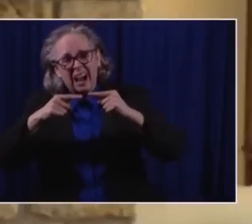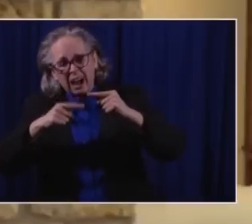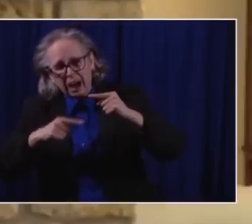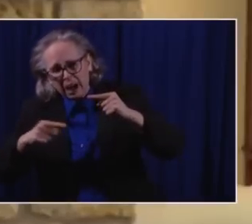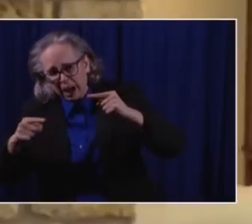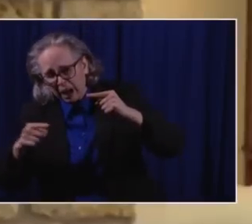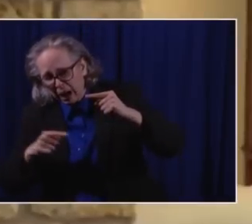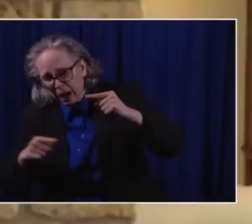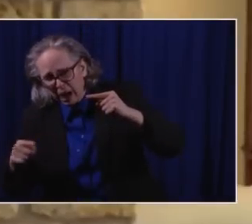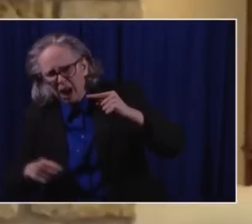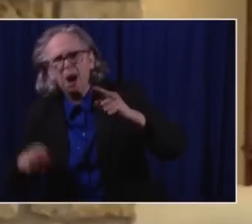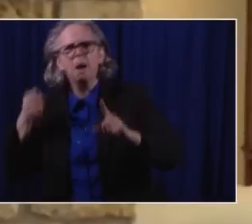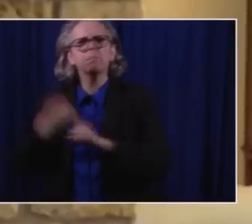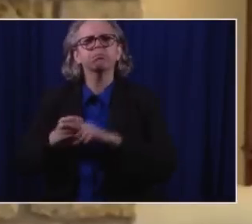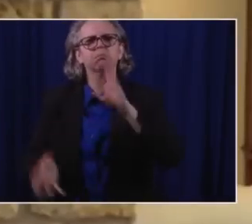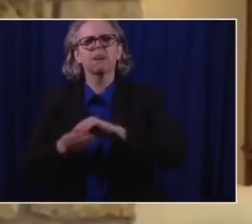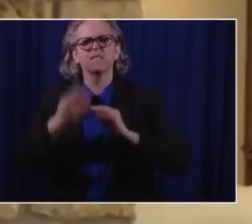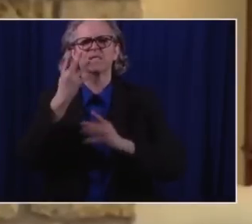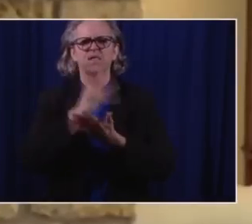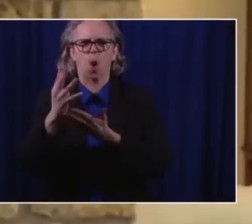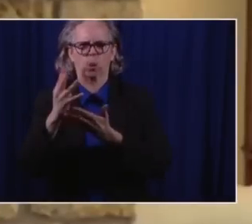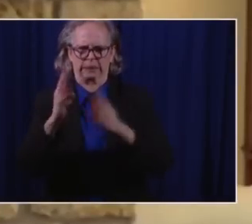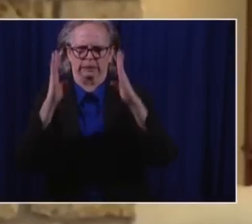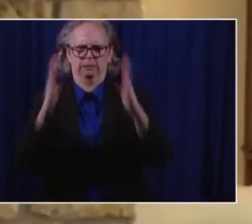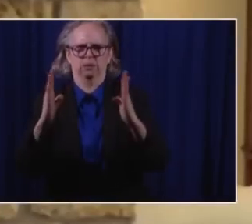then the later let most like in